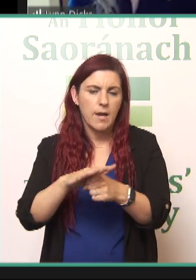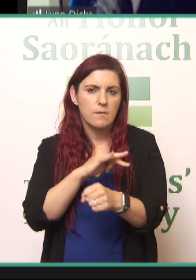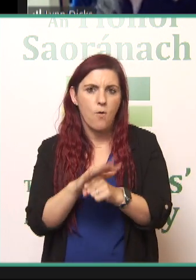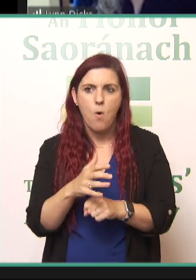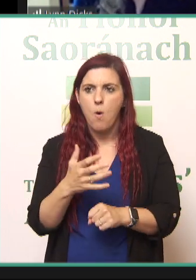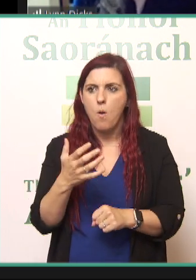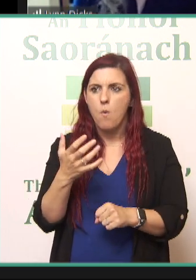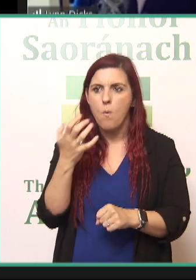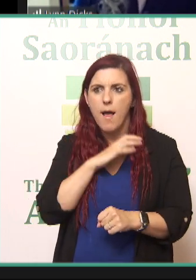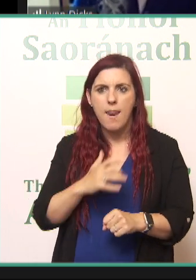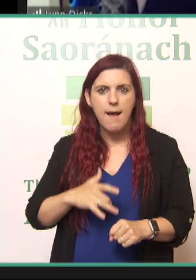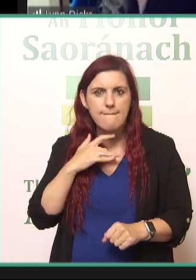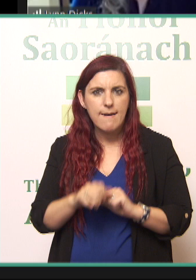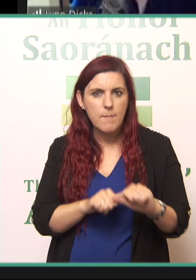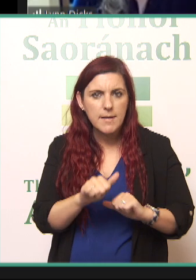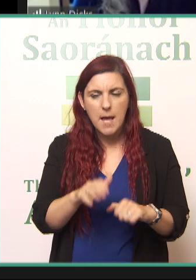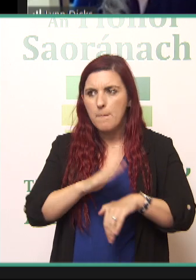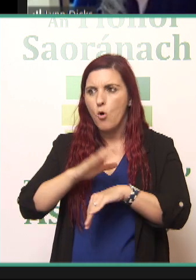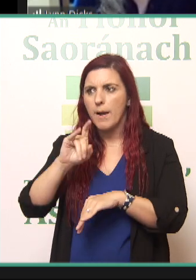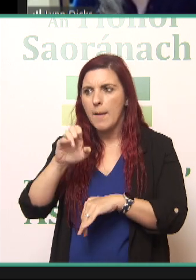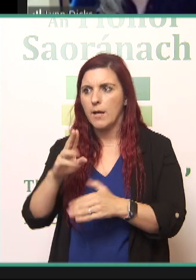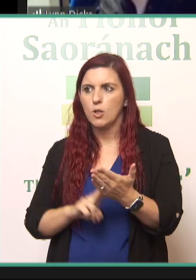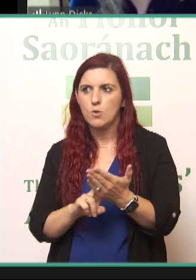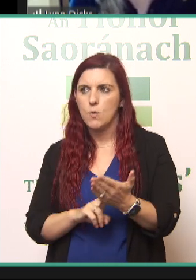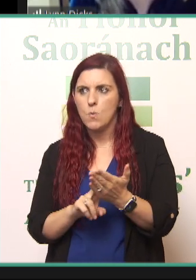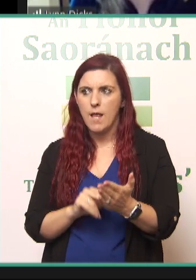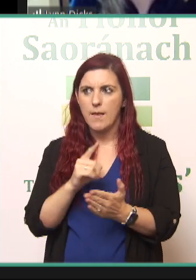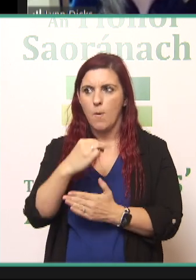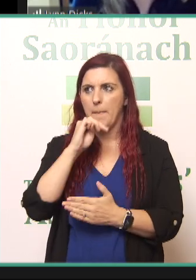for wildlife and more and more chemical use is what the intensification process entails